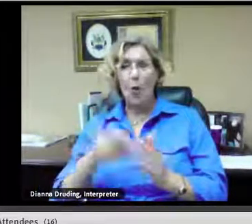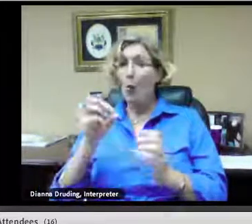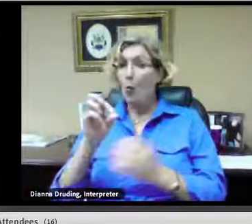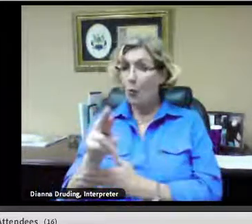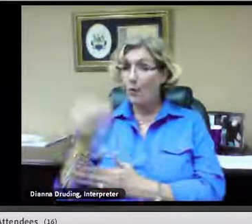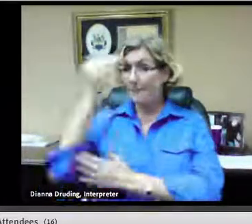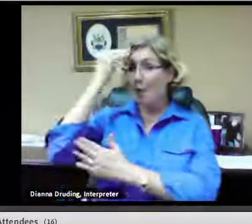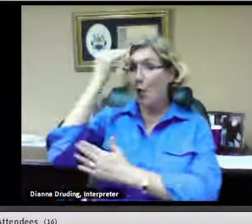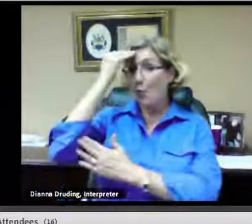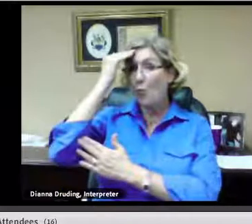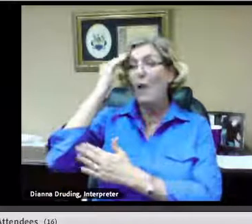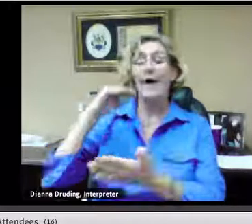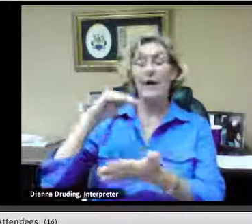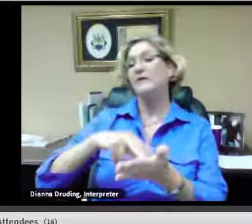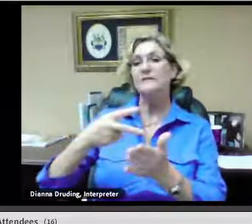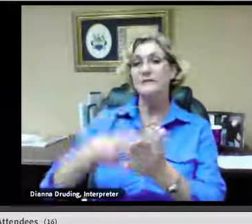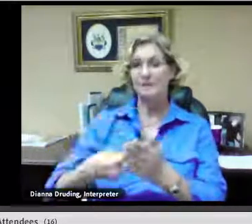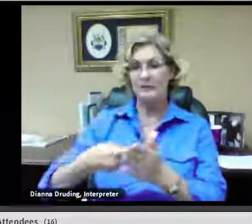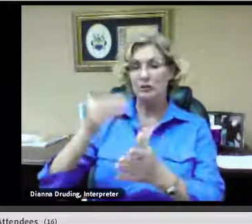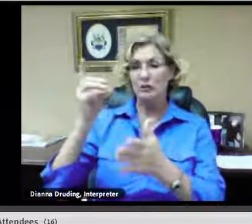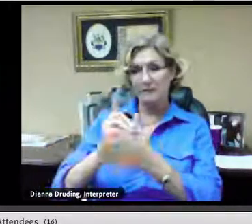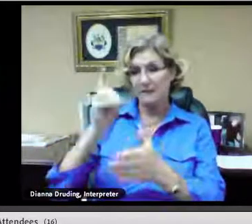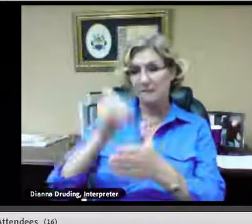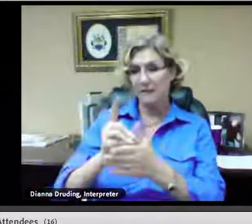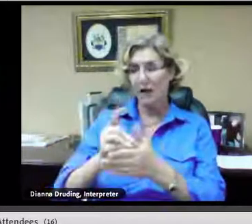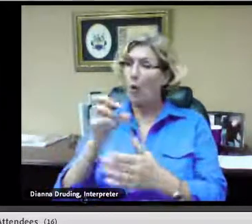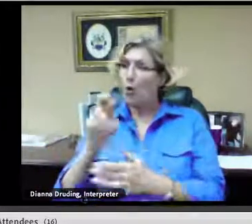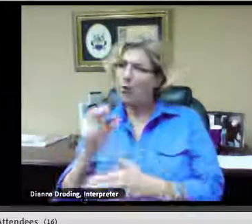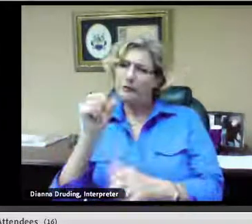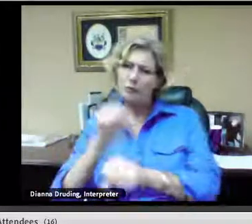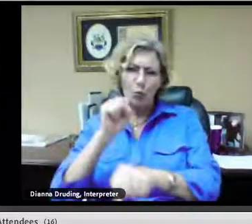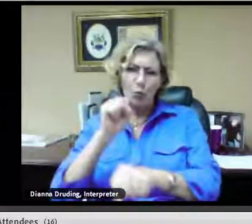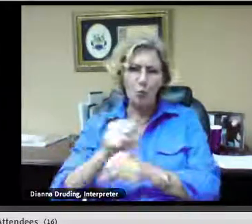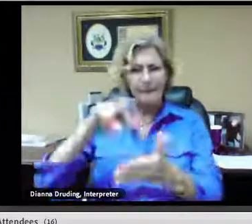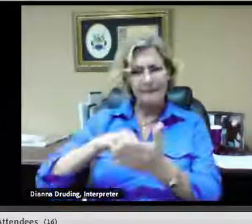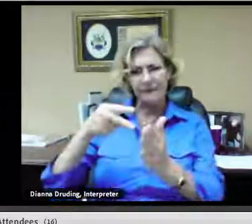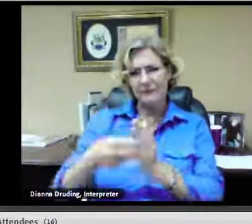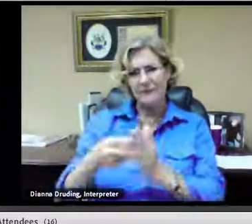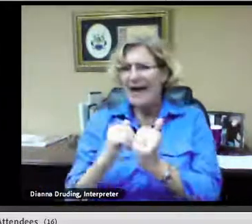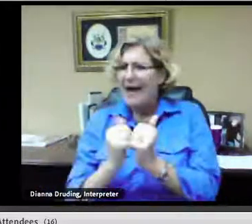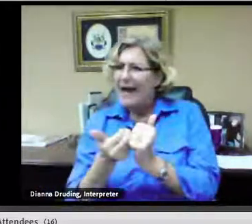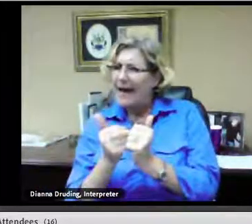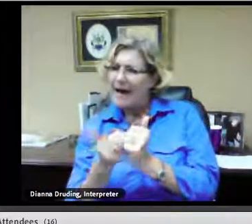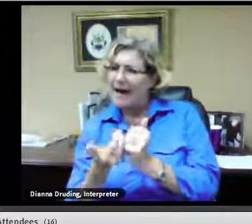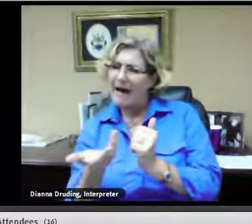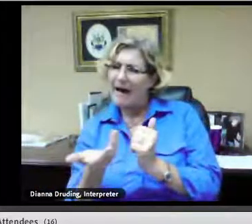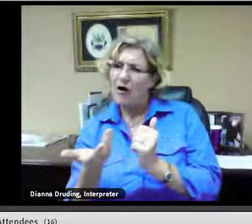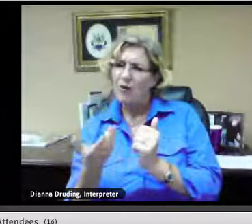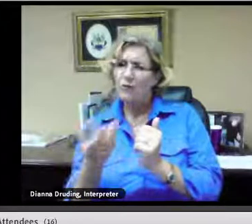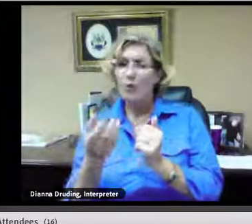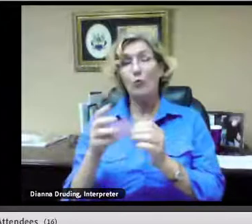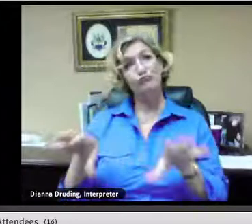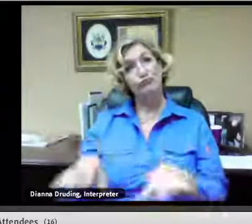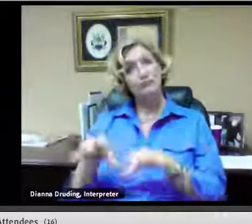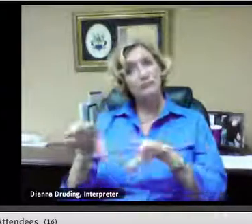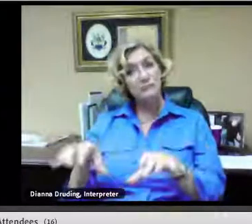or at least a working definition. How would or how does your library define disability?